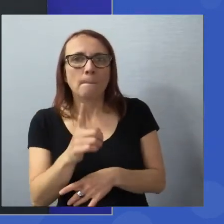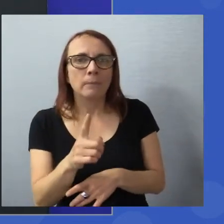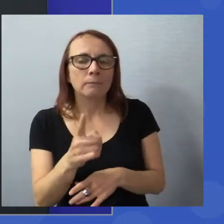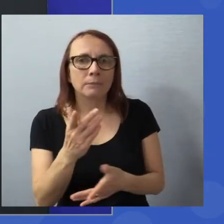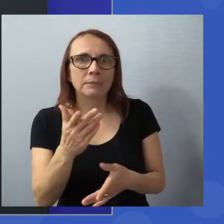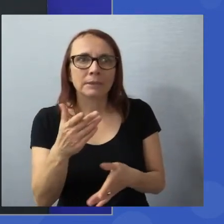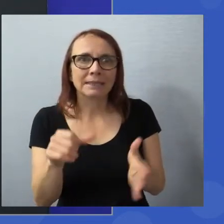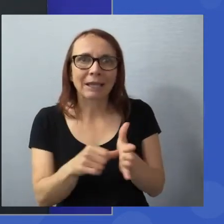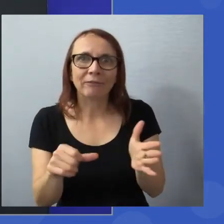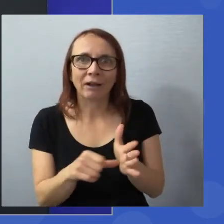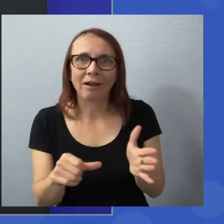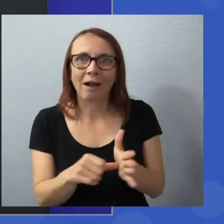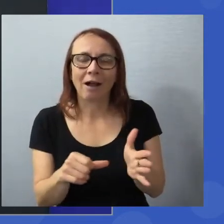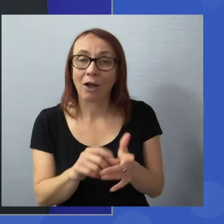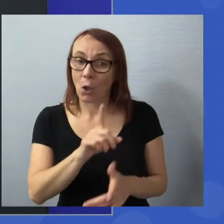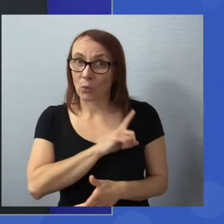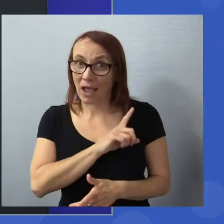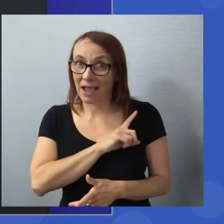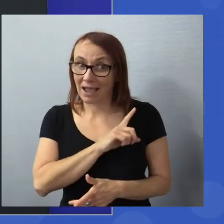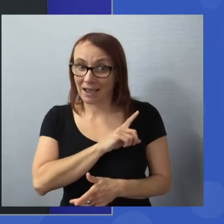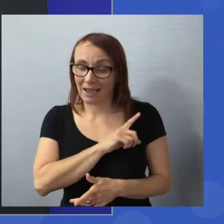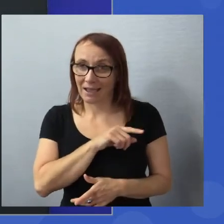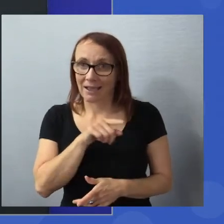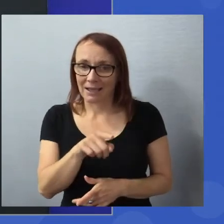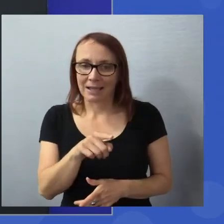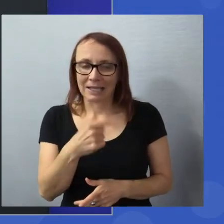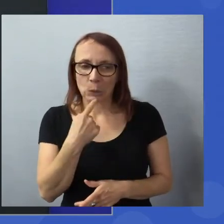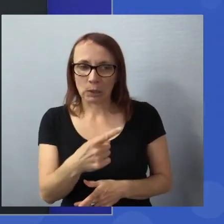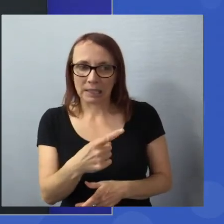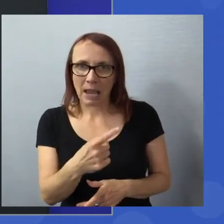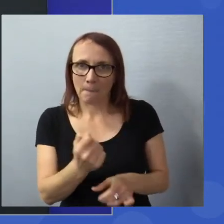well and there's a danger that it you can actually make things worse if you